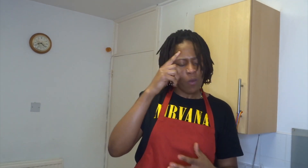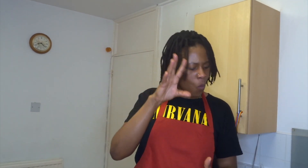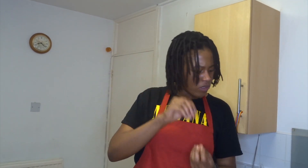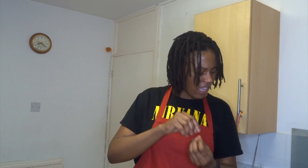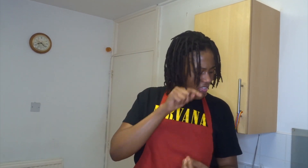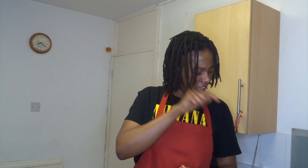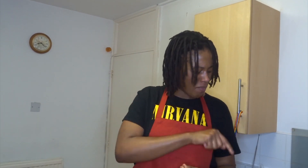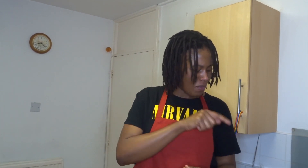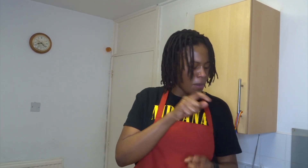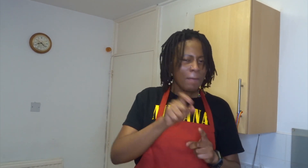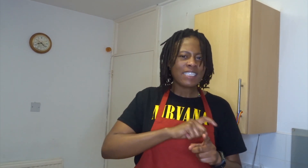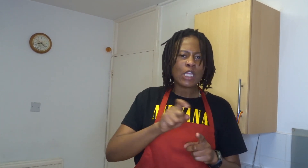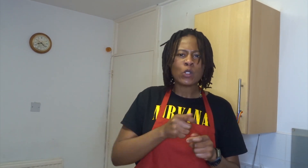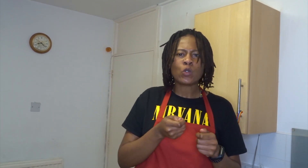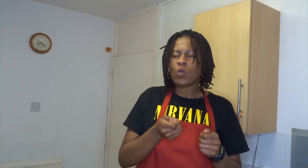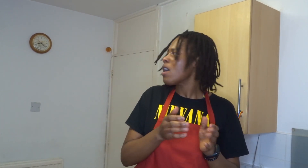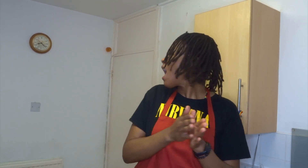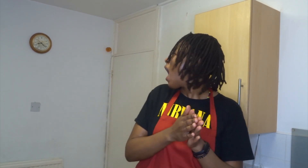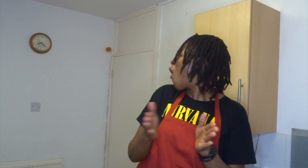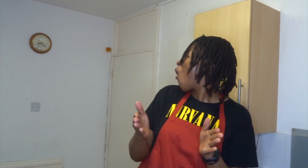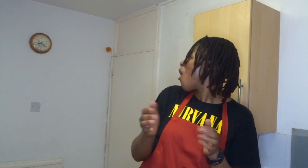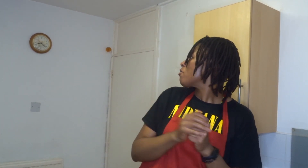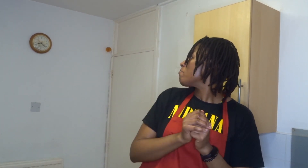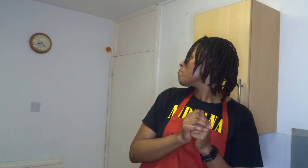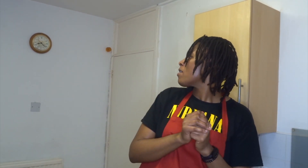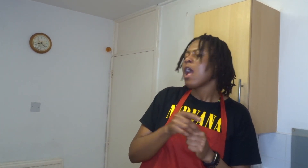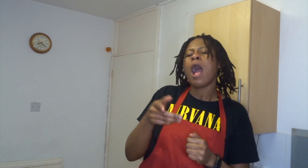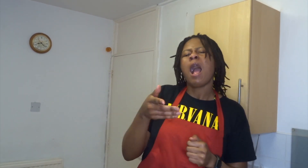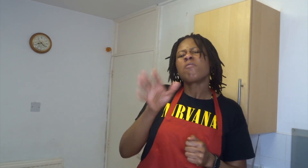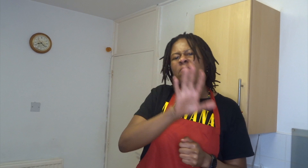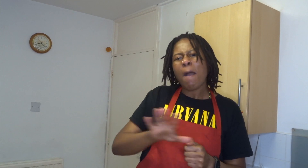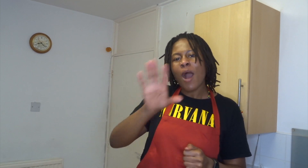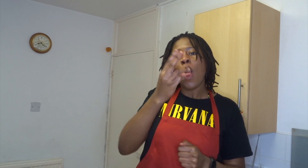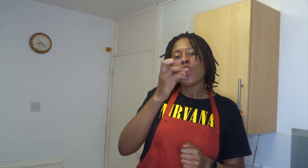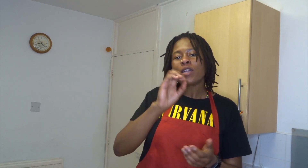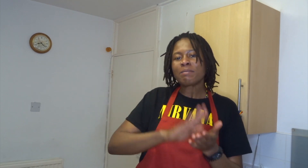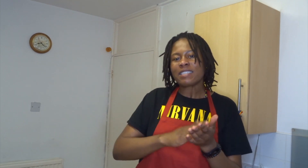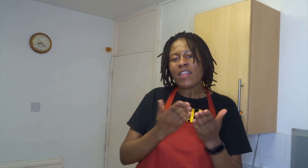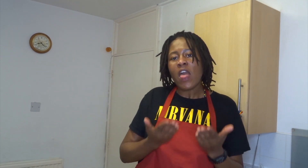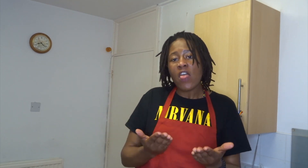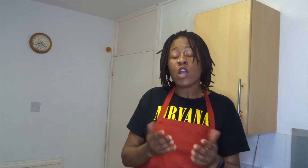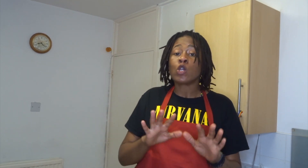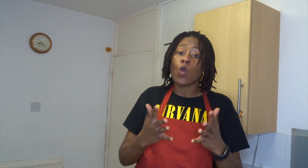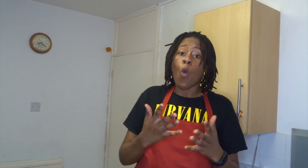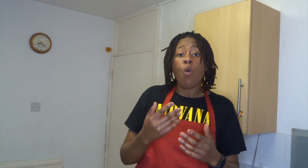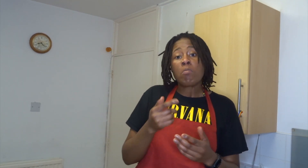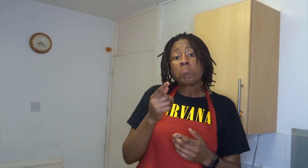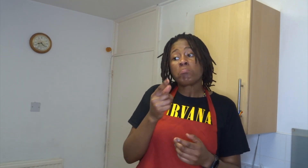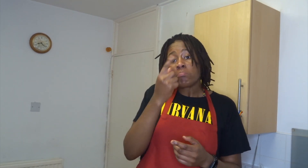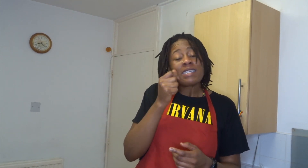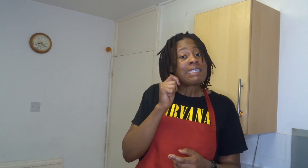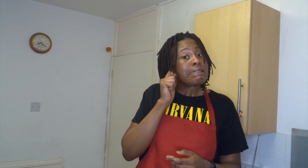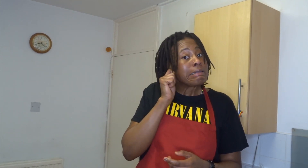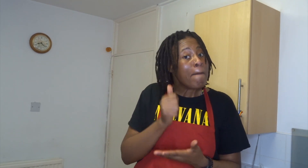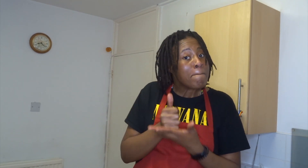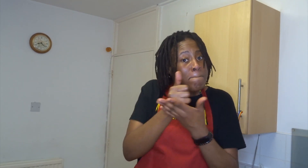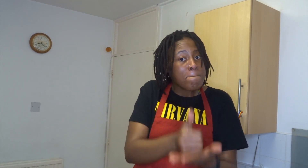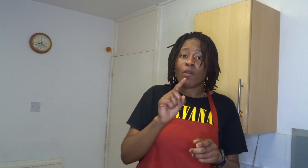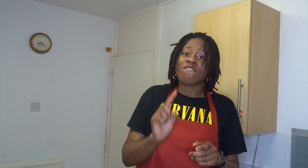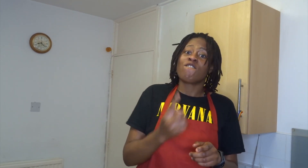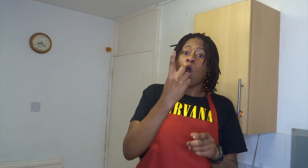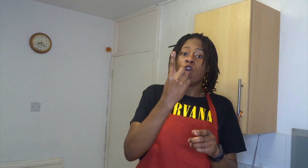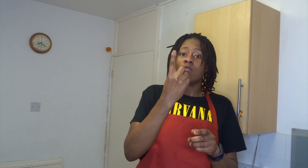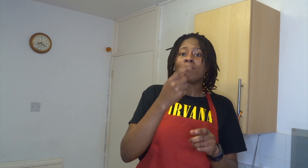And that's it! All in all, the potatoes took about 30 minutes to roast.